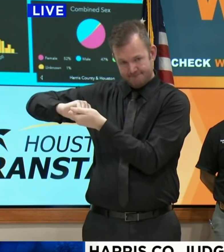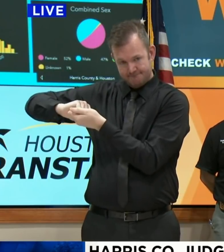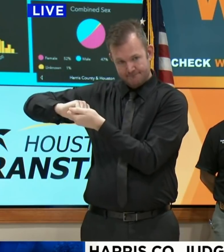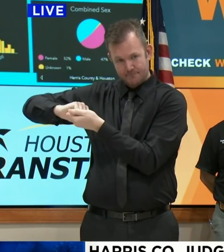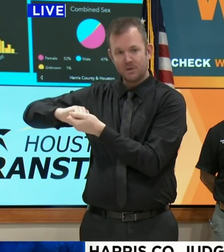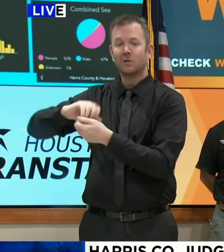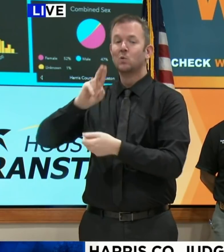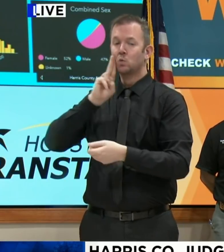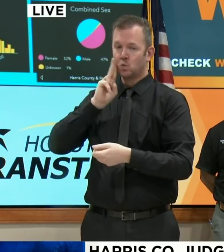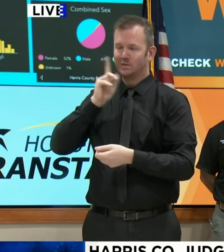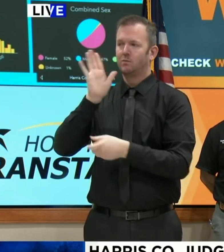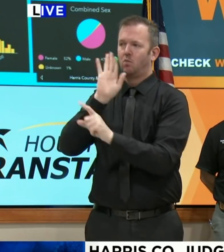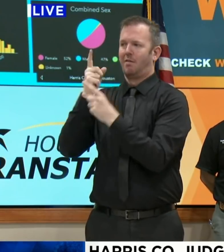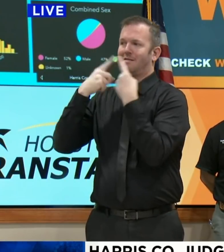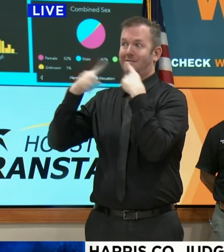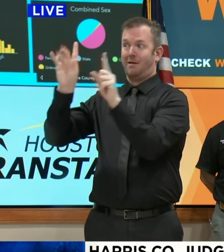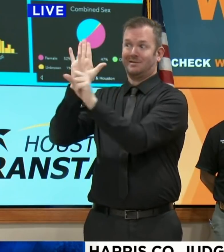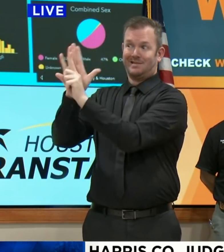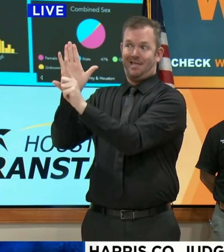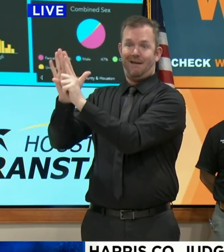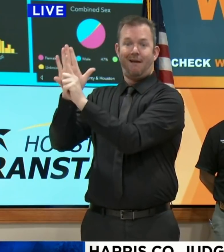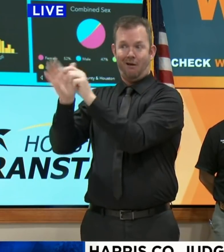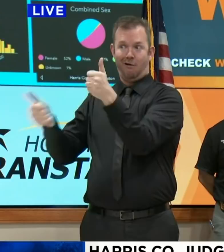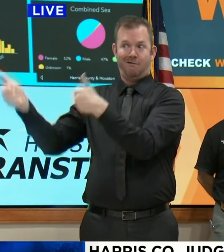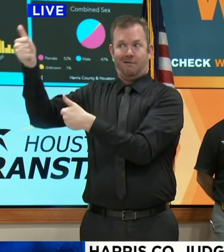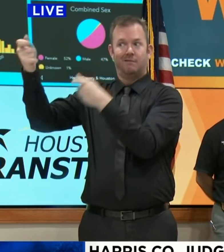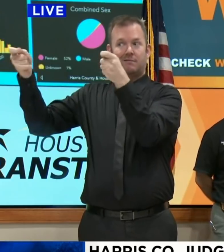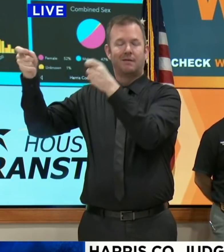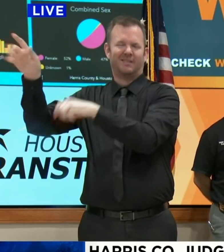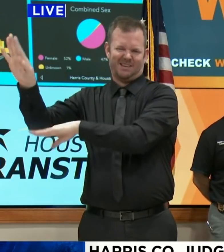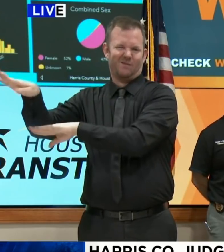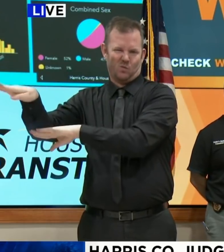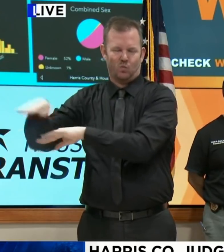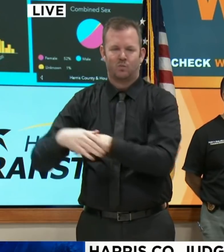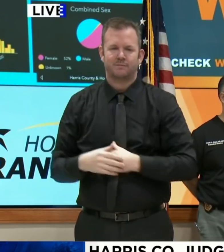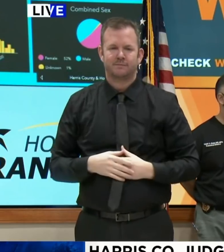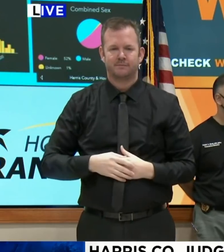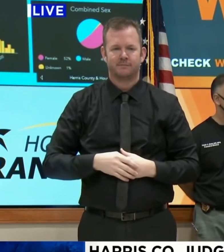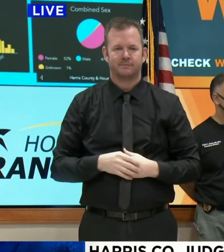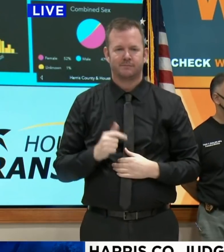of this first relief and of this recovery this recovery of Mayor Turner and I have been of Mayor Turner and I have been in close communication and as I in close communication and as I mention he will announce